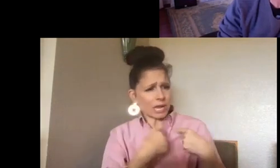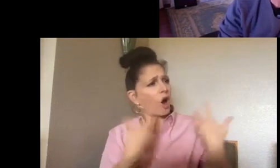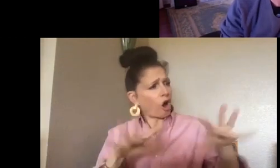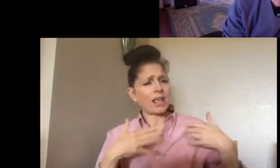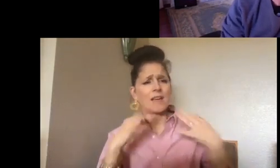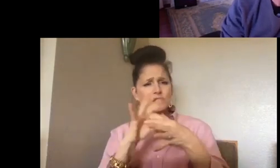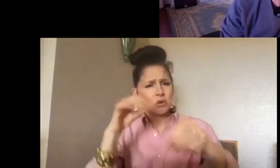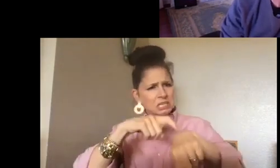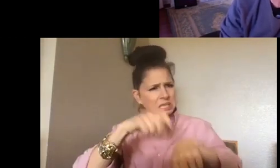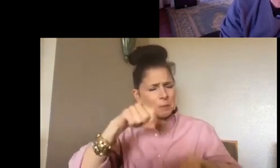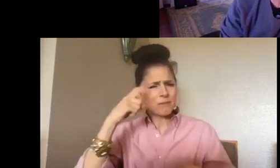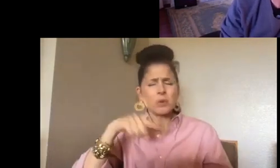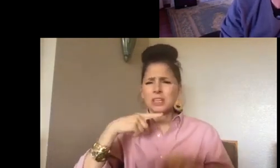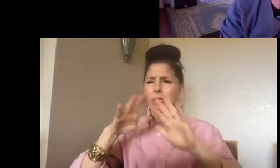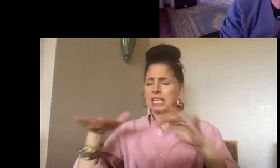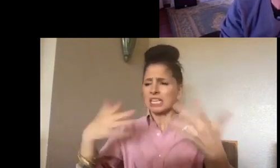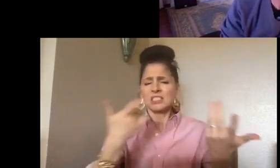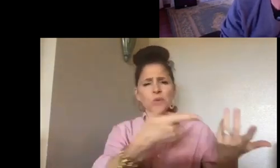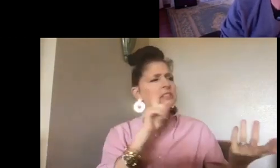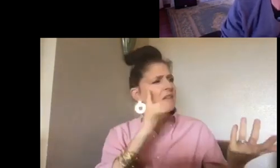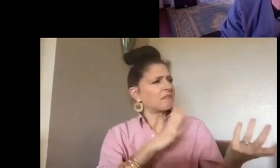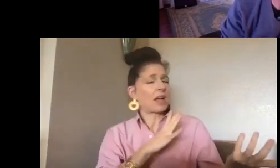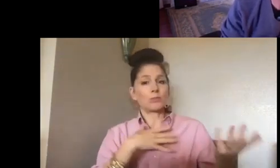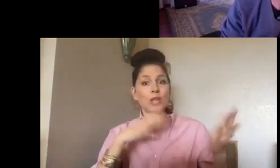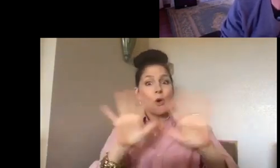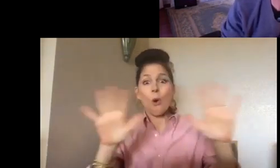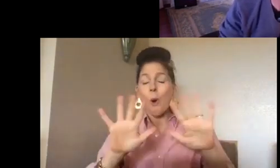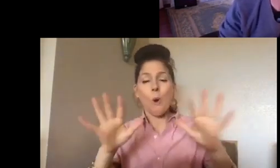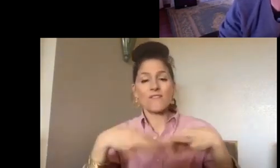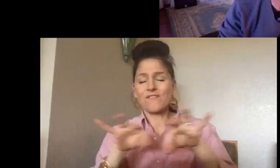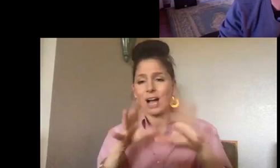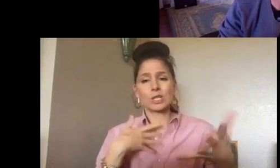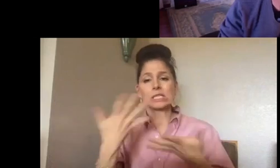we already have story time for hearing children, it should be fine for deaf people" but it's not.